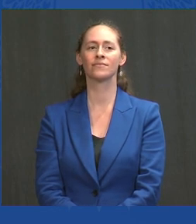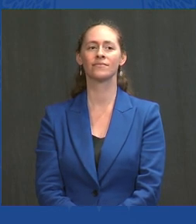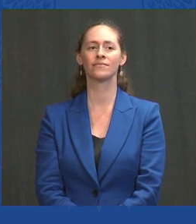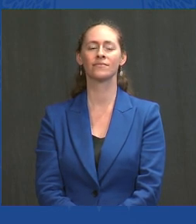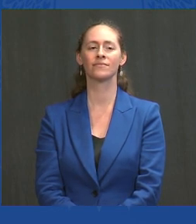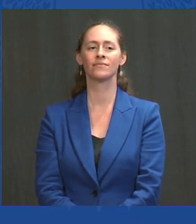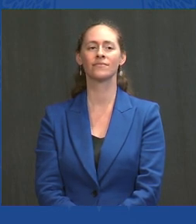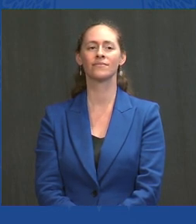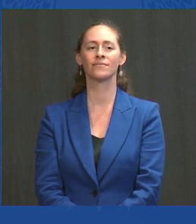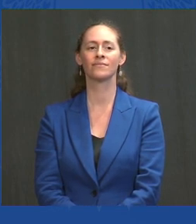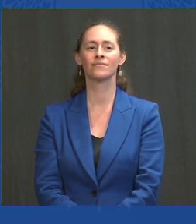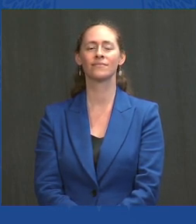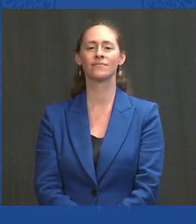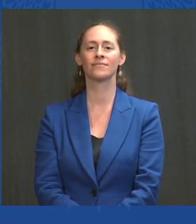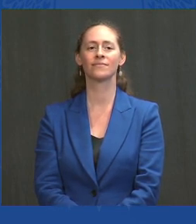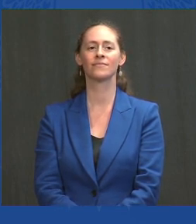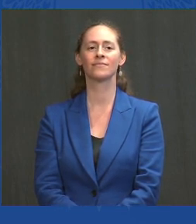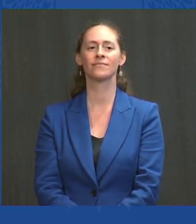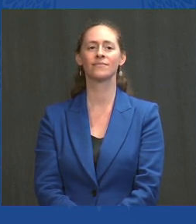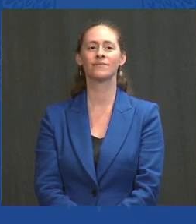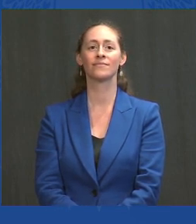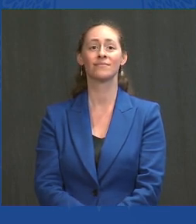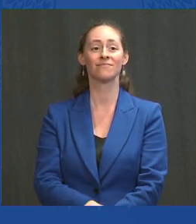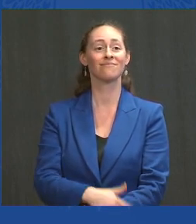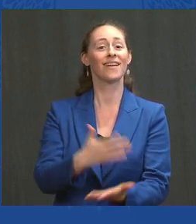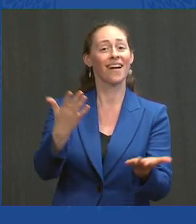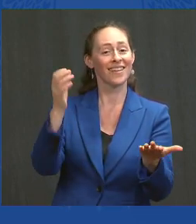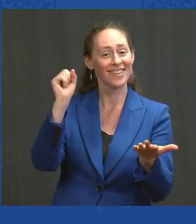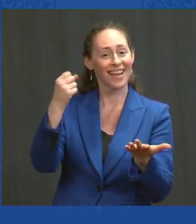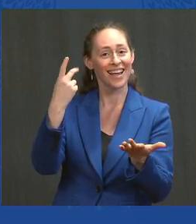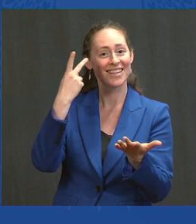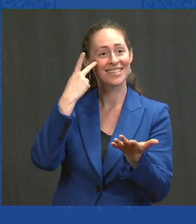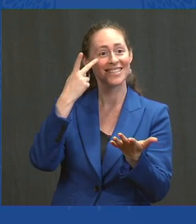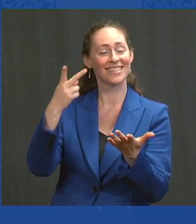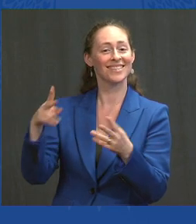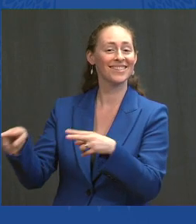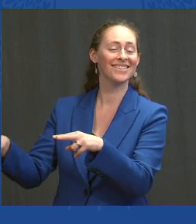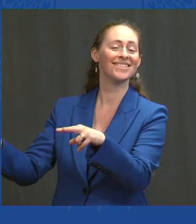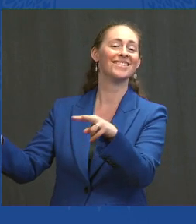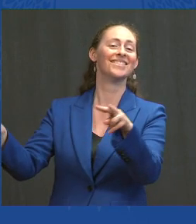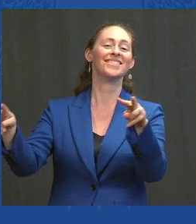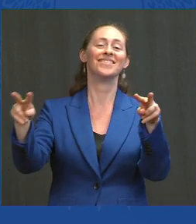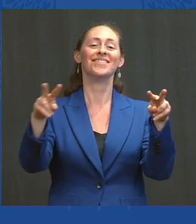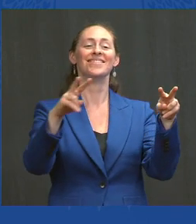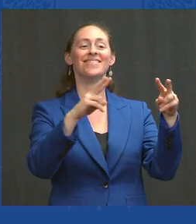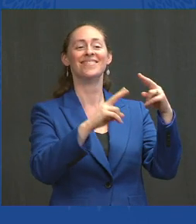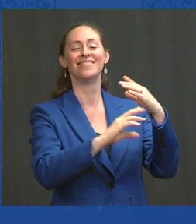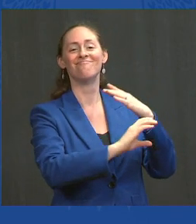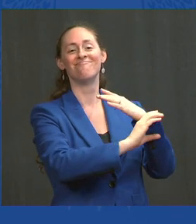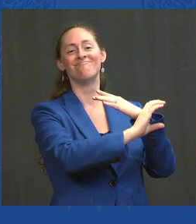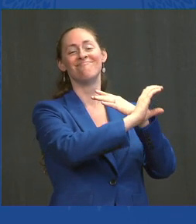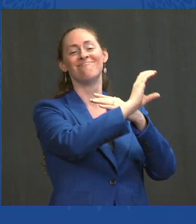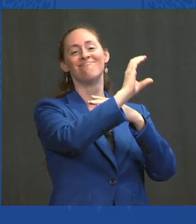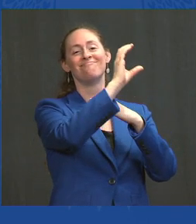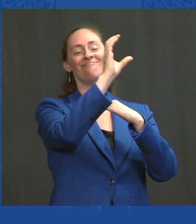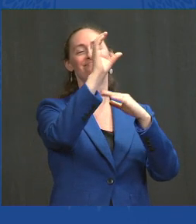Oh Say, can you see By the dawn's early light